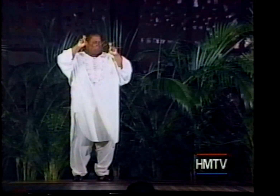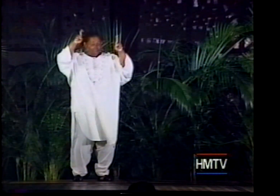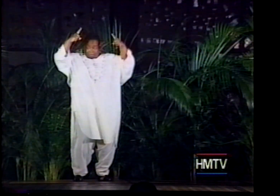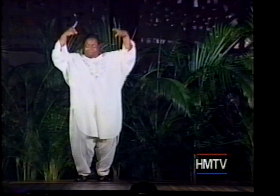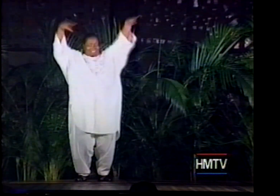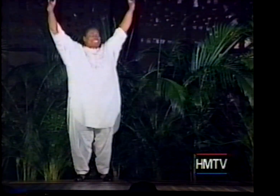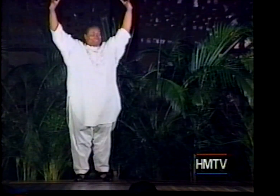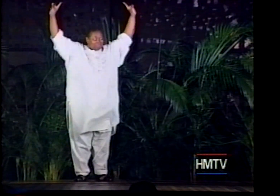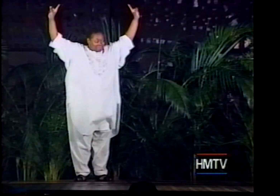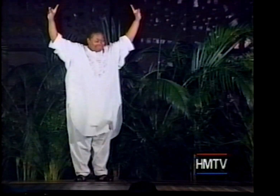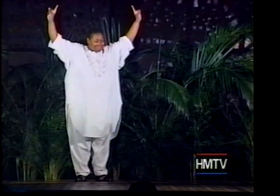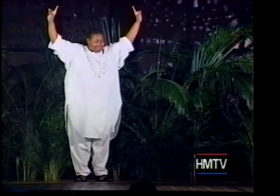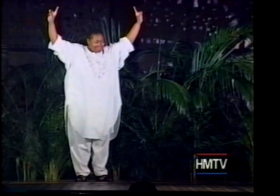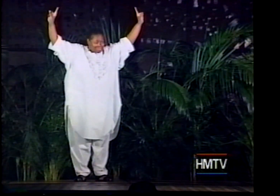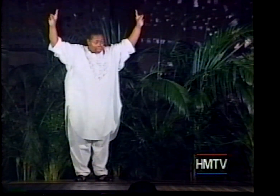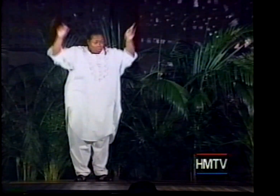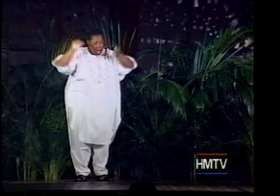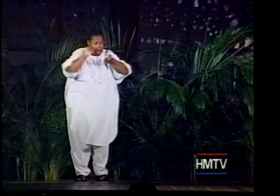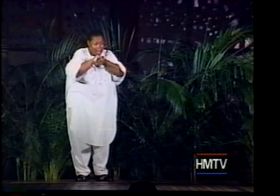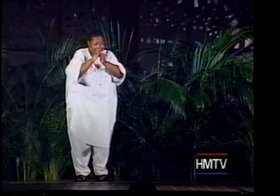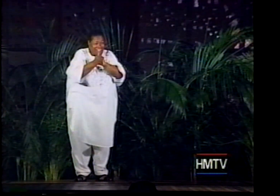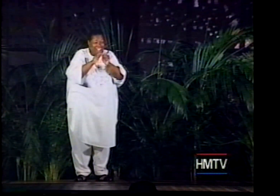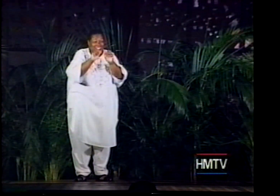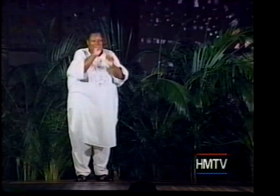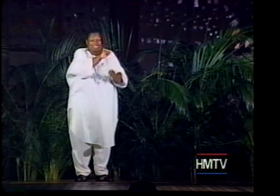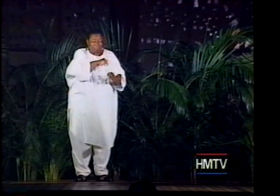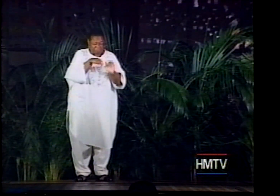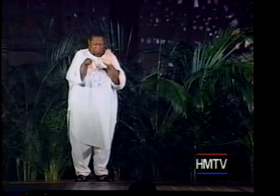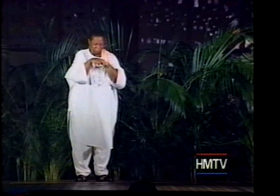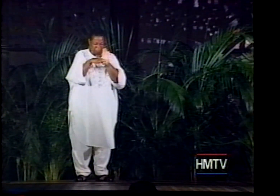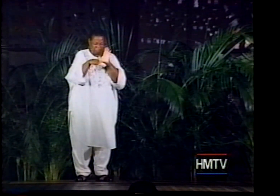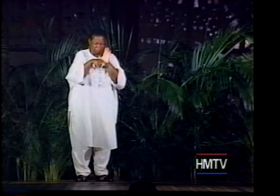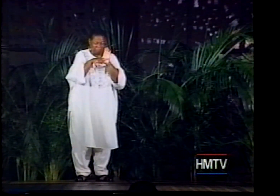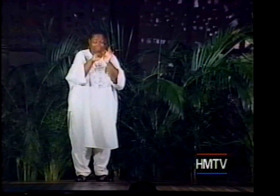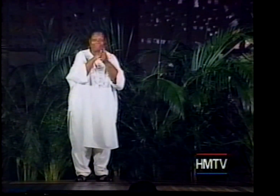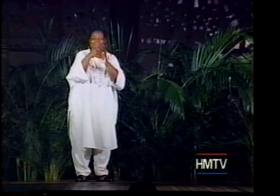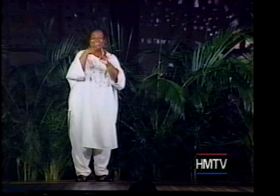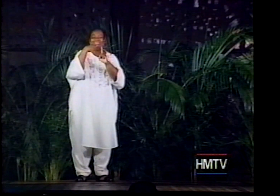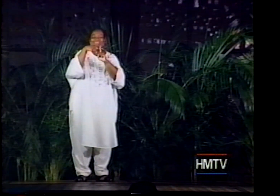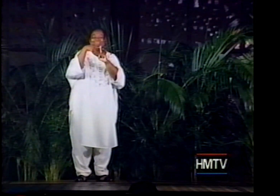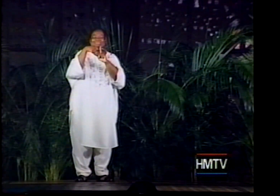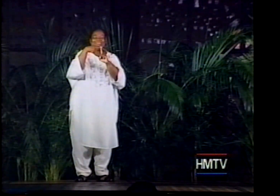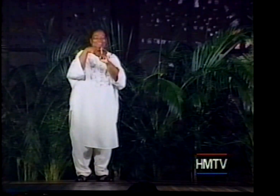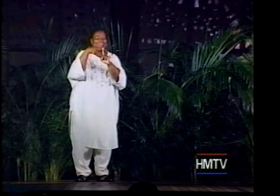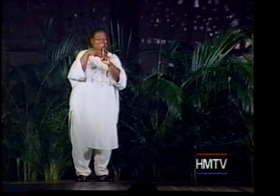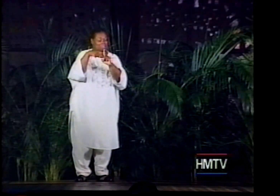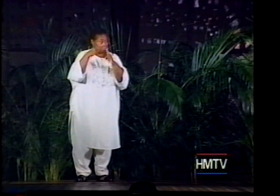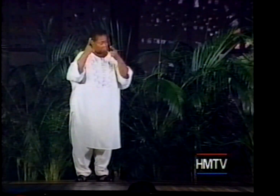And when you think you can, you can.